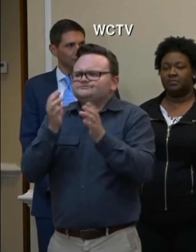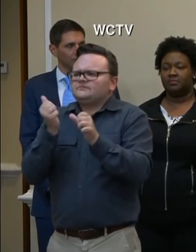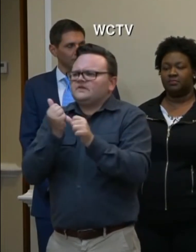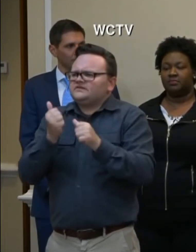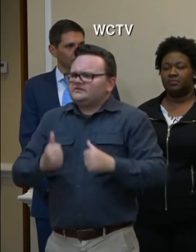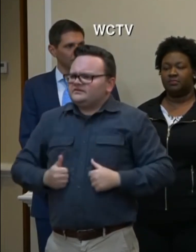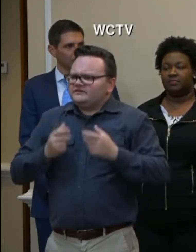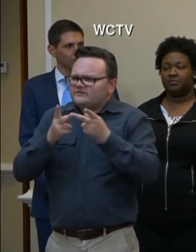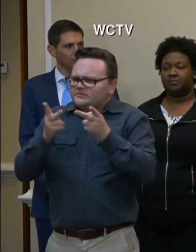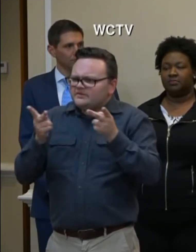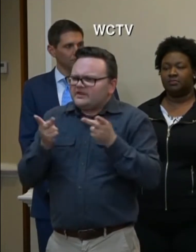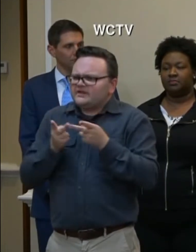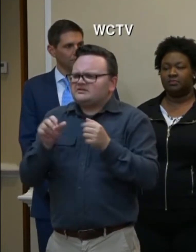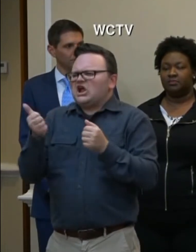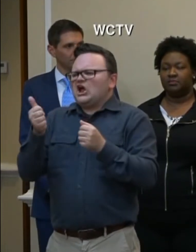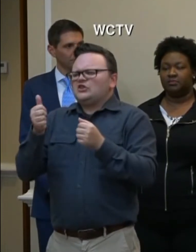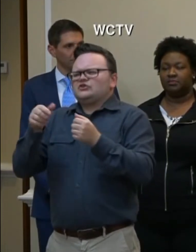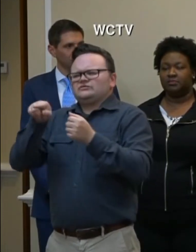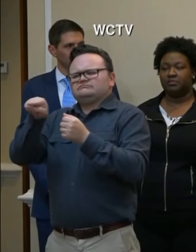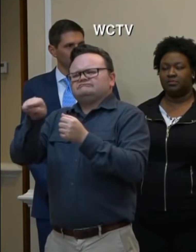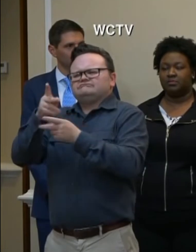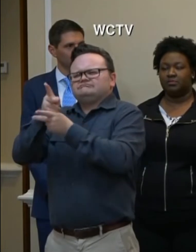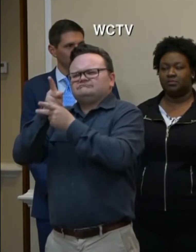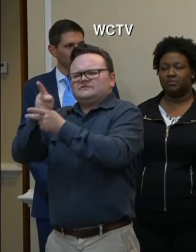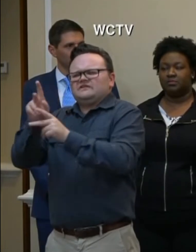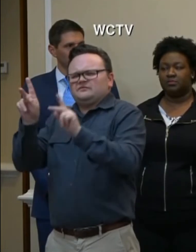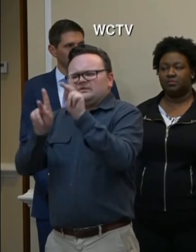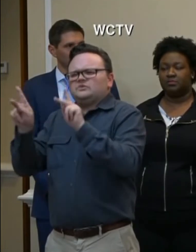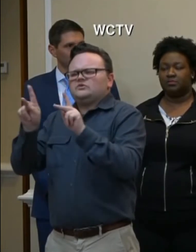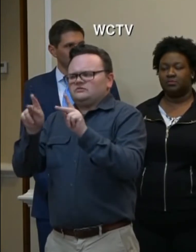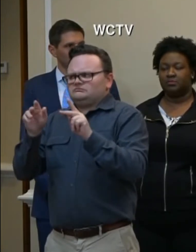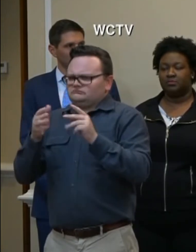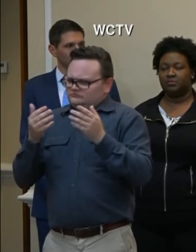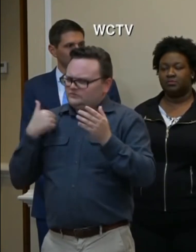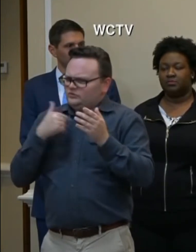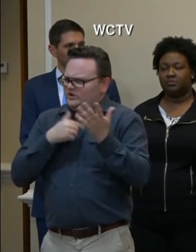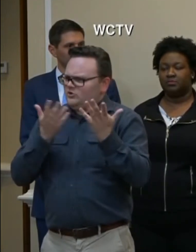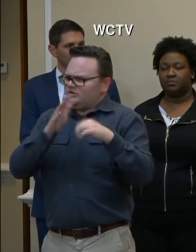residential providers to take health care providers across Florida have the